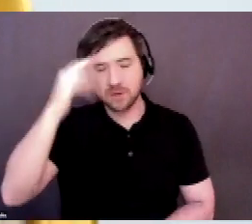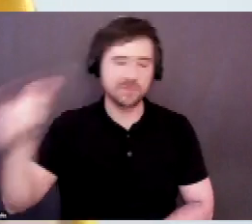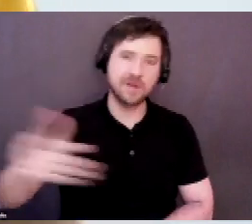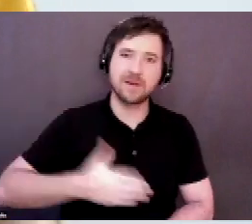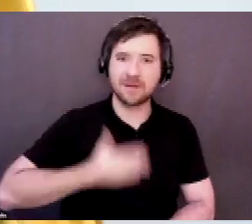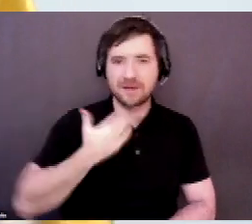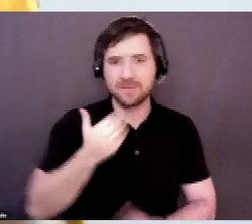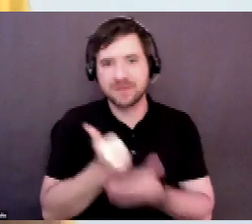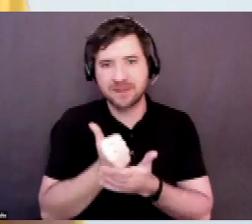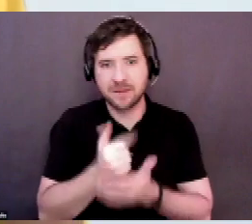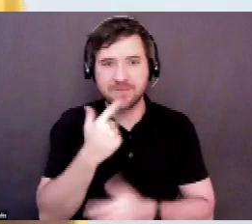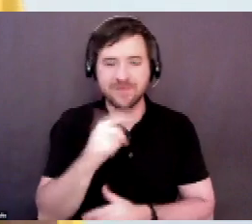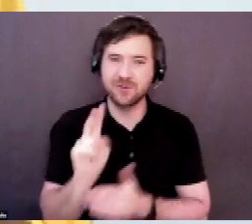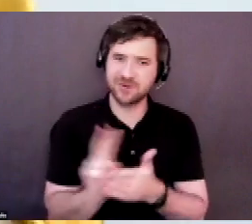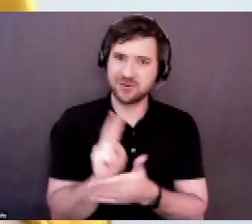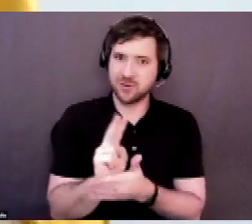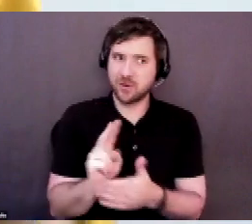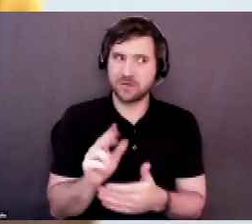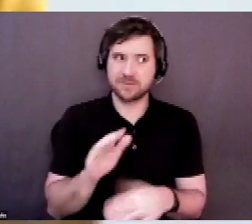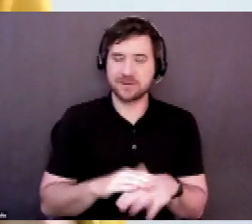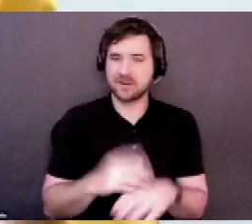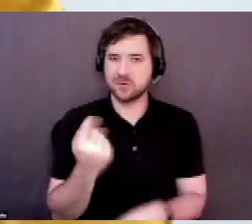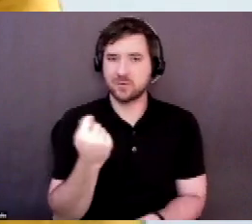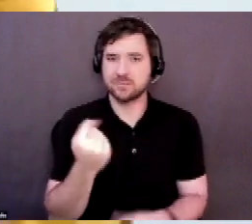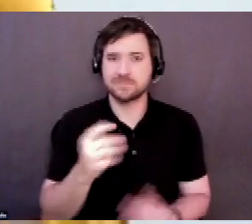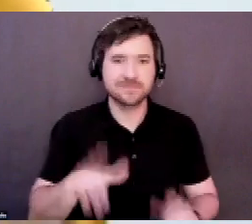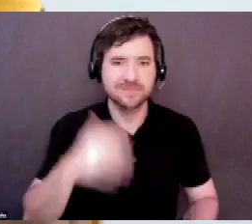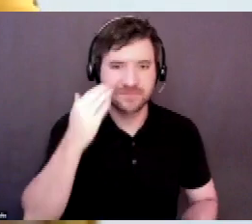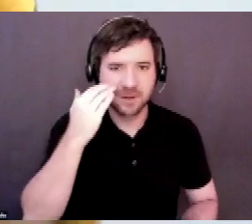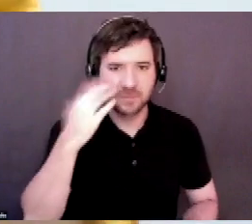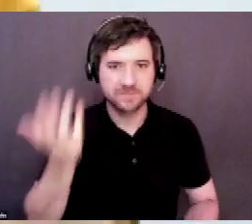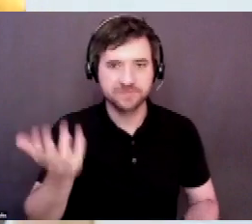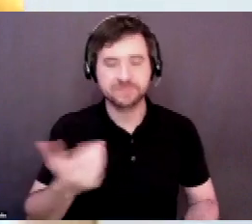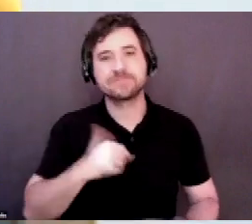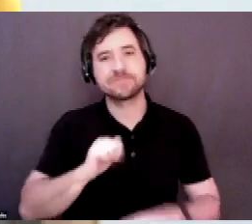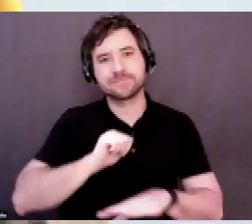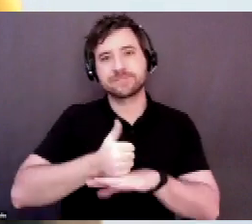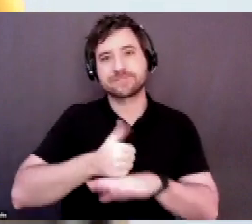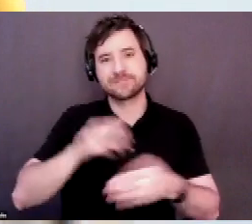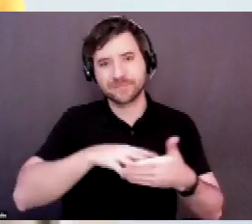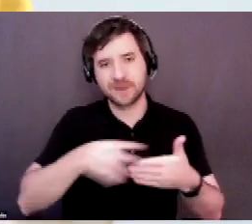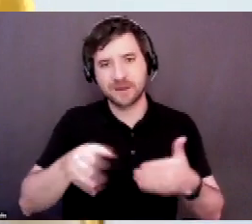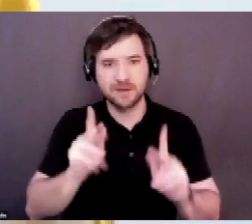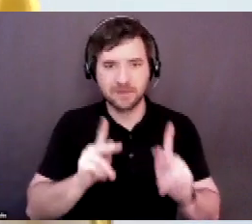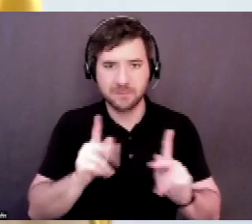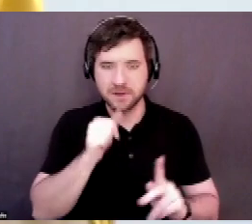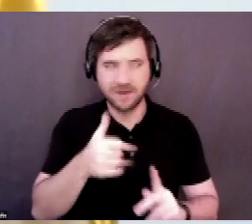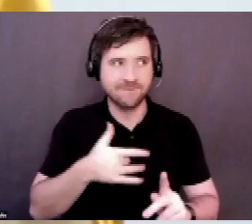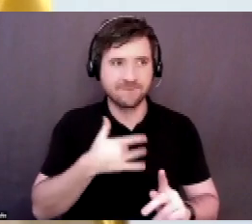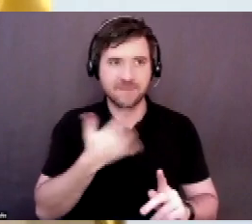for 2 hours on a Tuesday, you know. So I set up a schedule so that people wouldn't feel like I was tapping into the same person